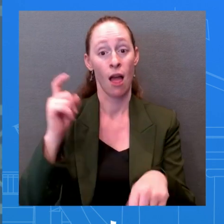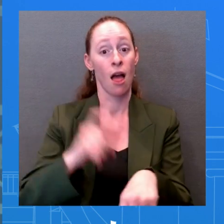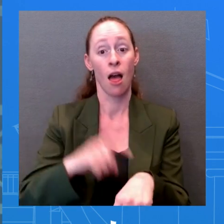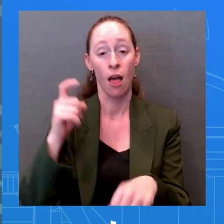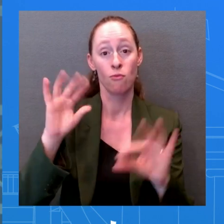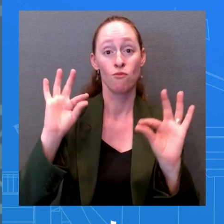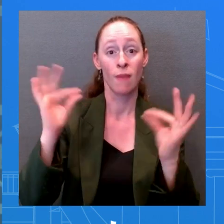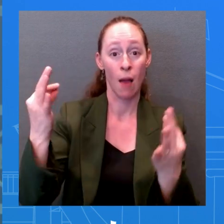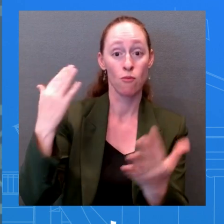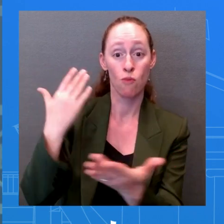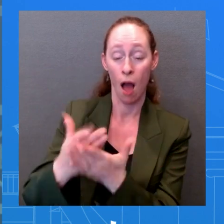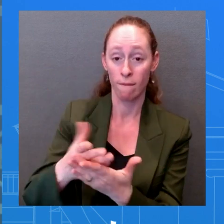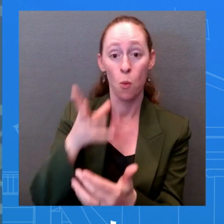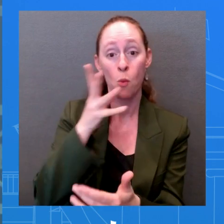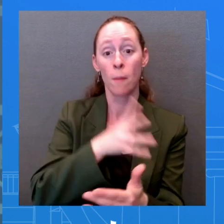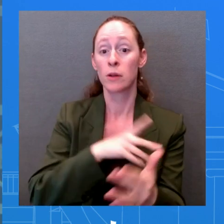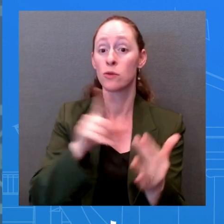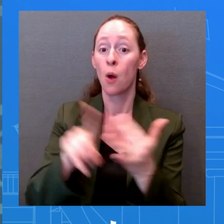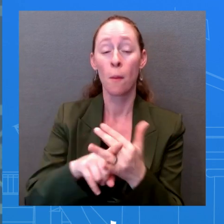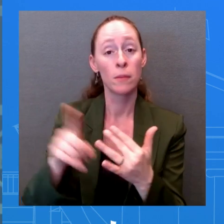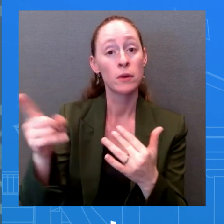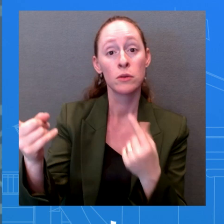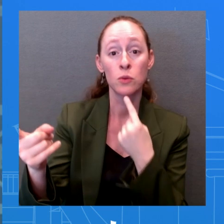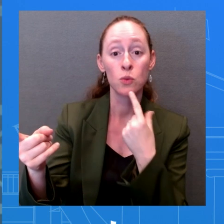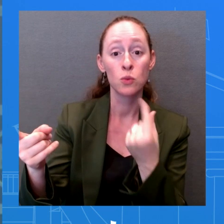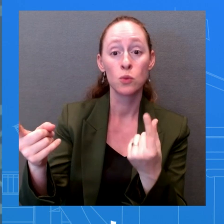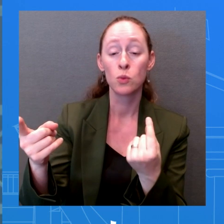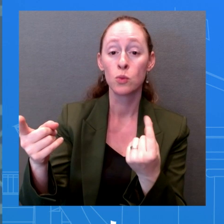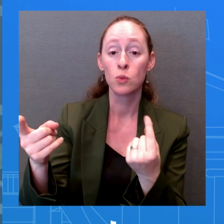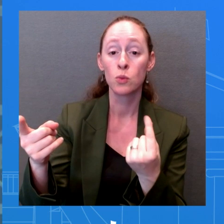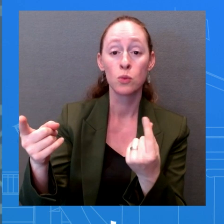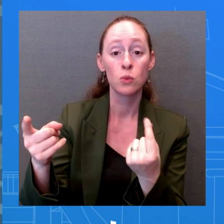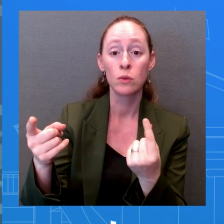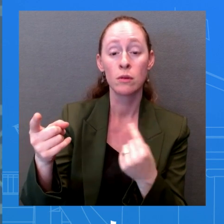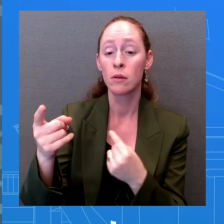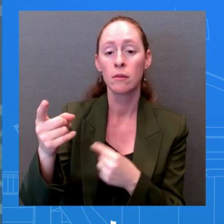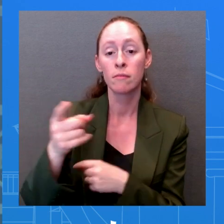The migrant said she, Perla, "offered us help -- help that never arrived."